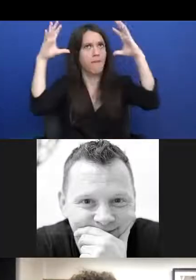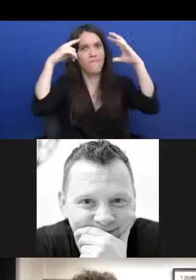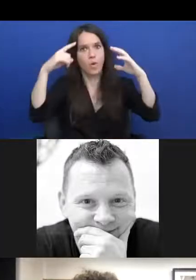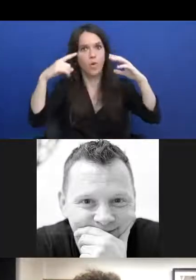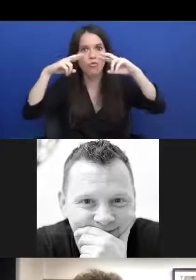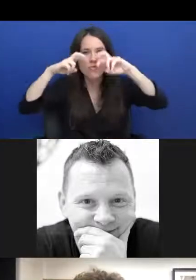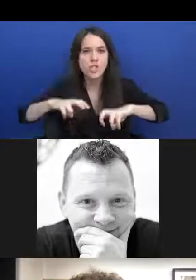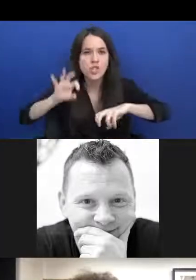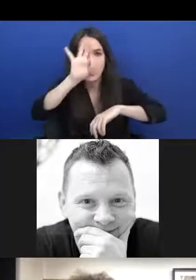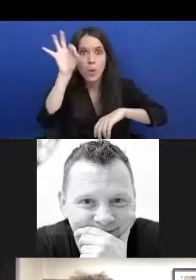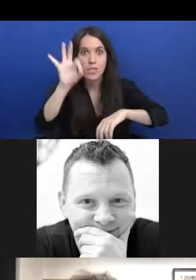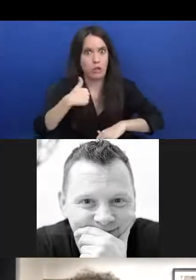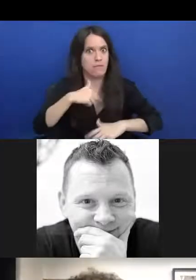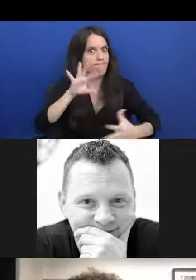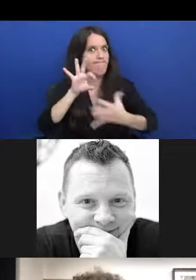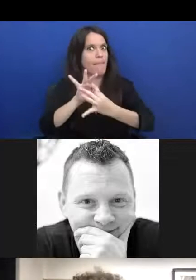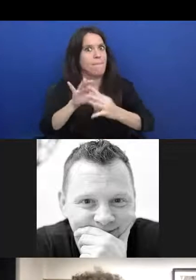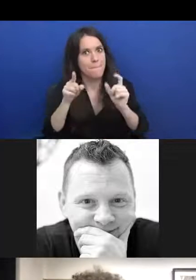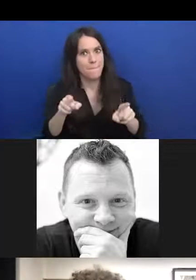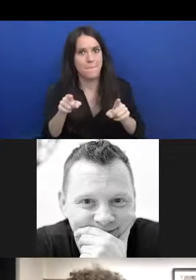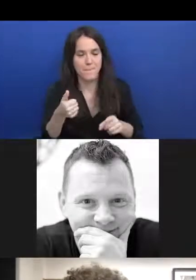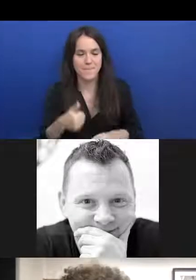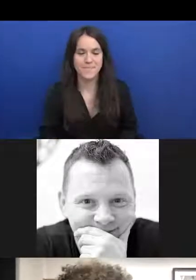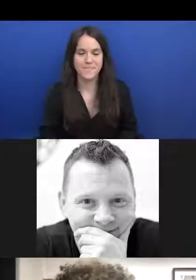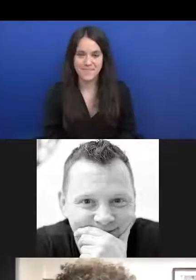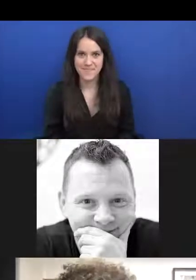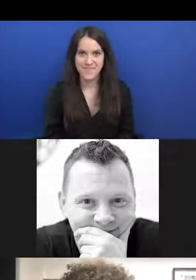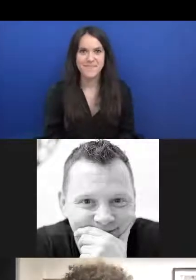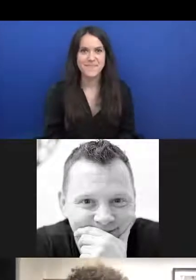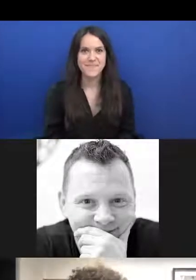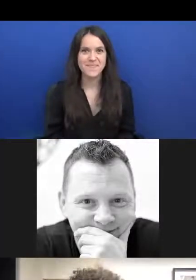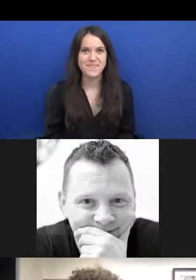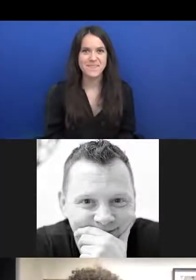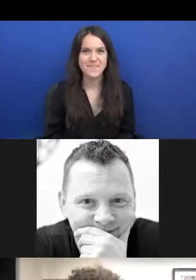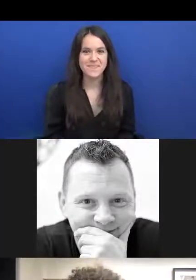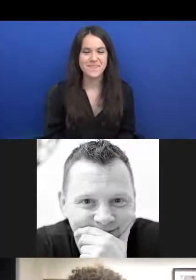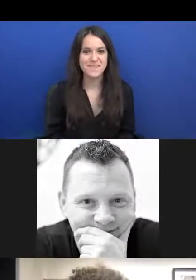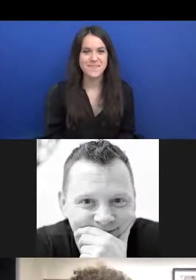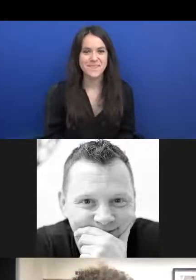was looking at amongst all the things that were going on it also helped a lot and understand the